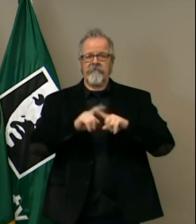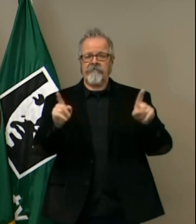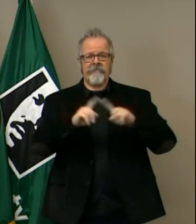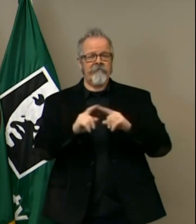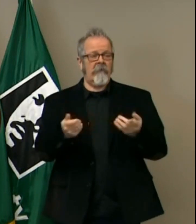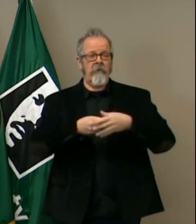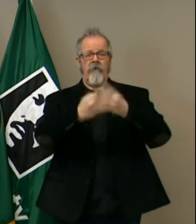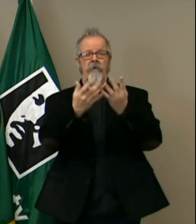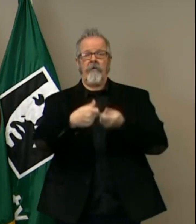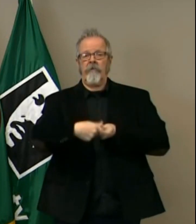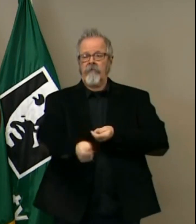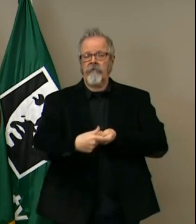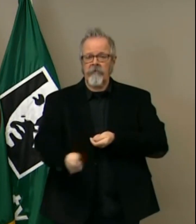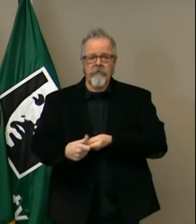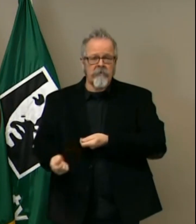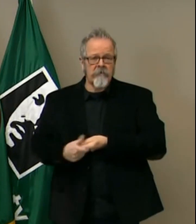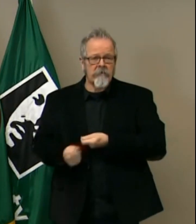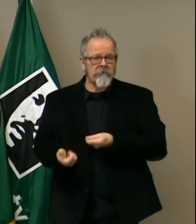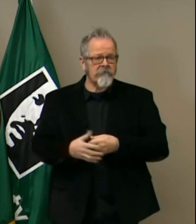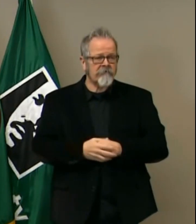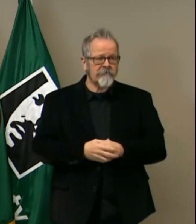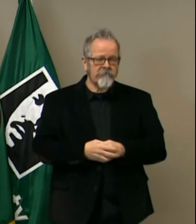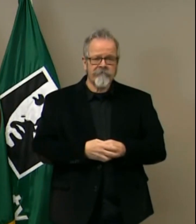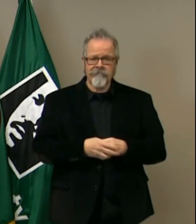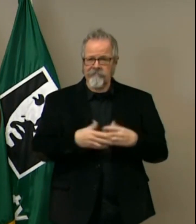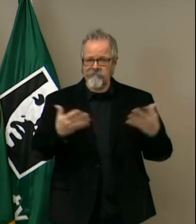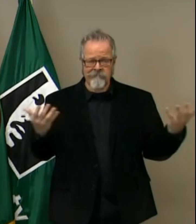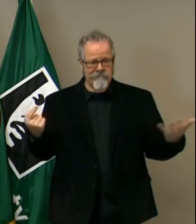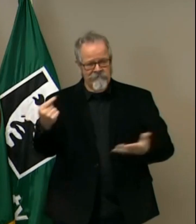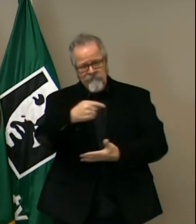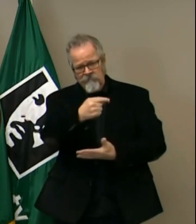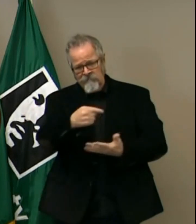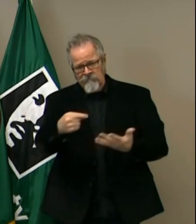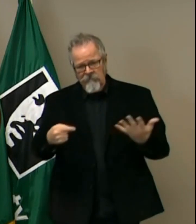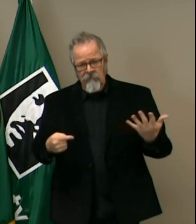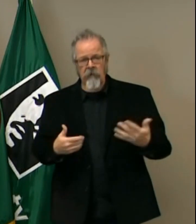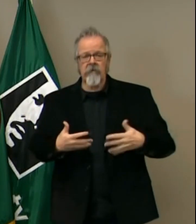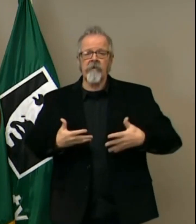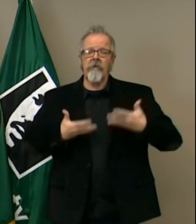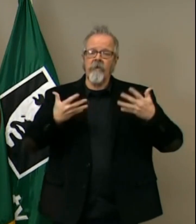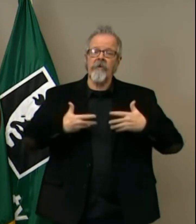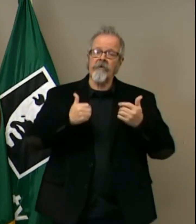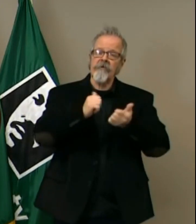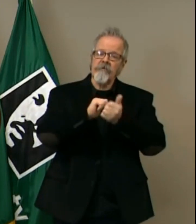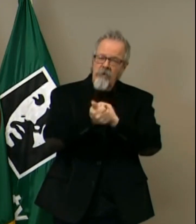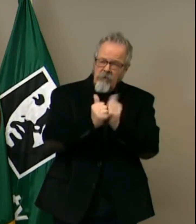galleries youth sports and youth clubs permitted to continue among other things